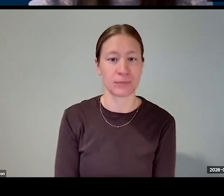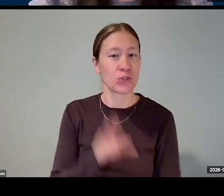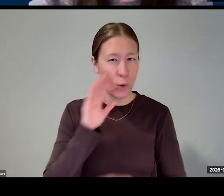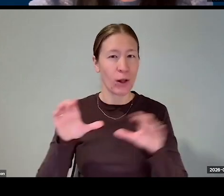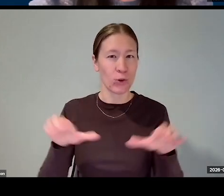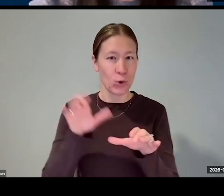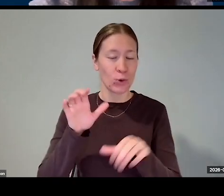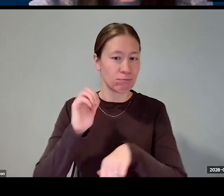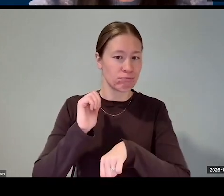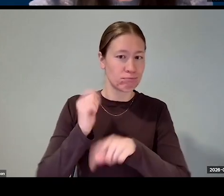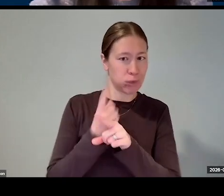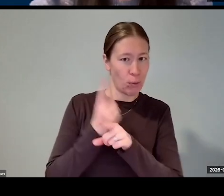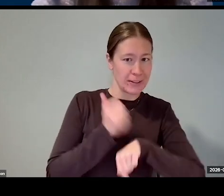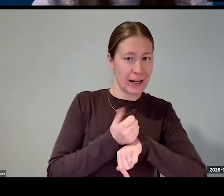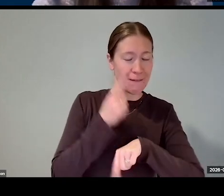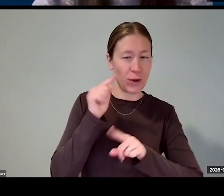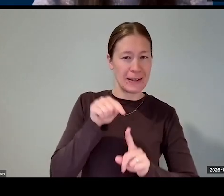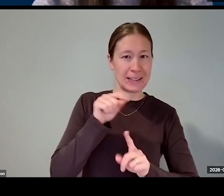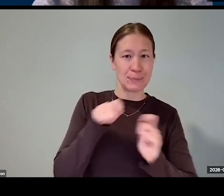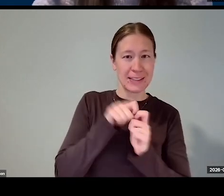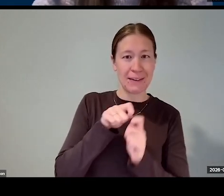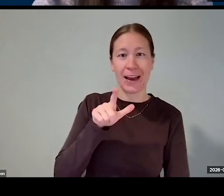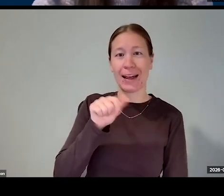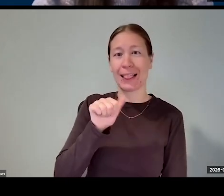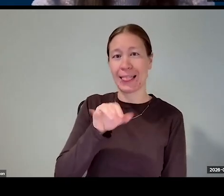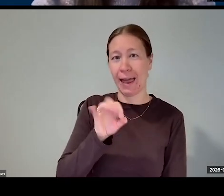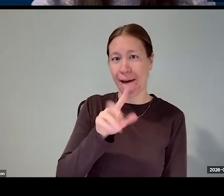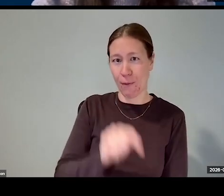So all I need to do is select the title text